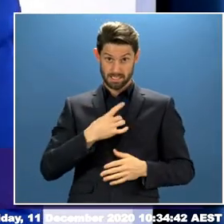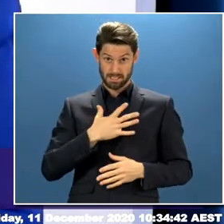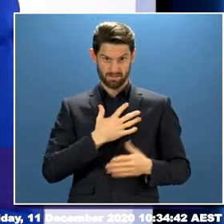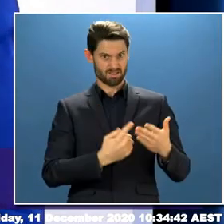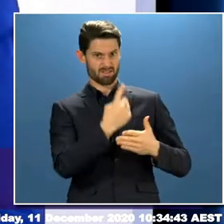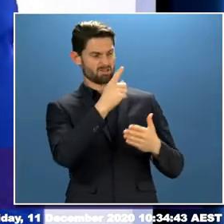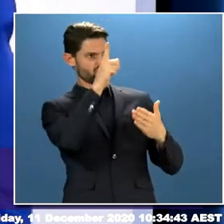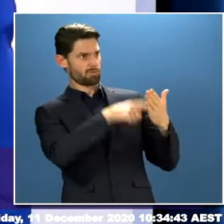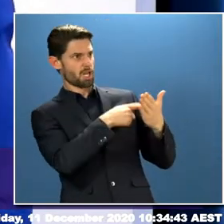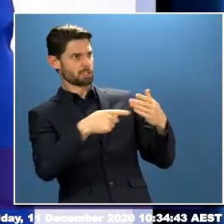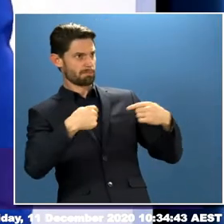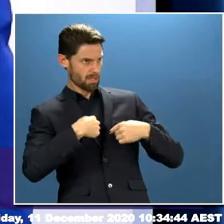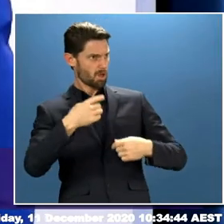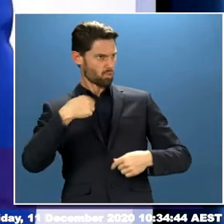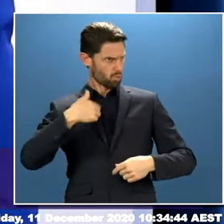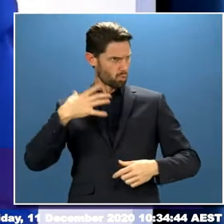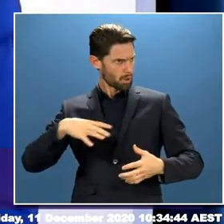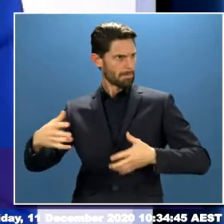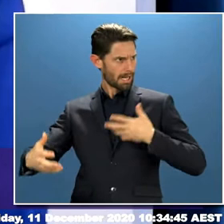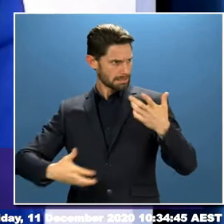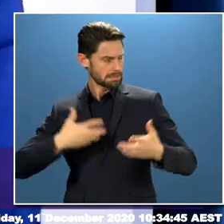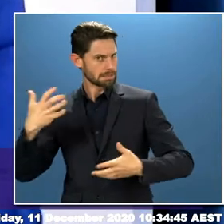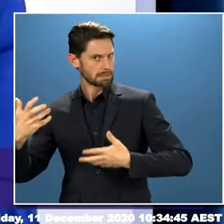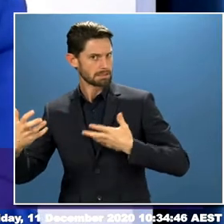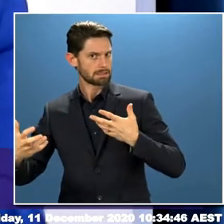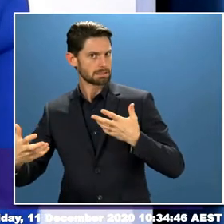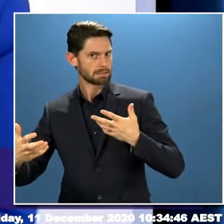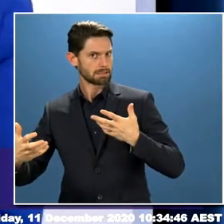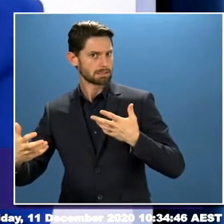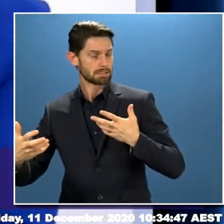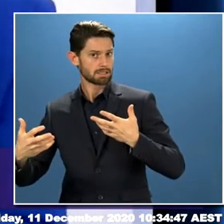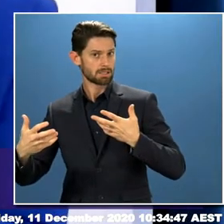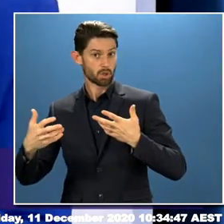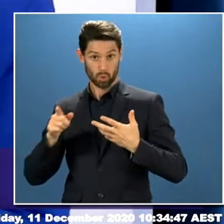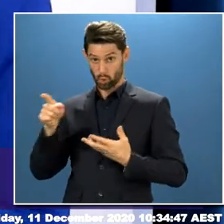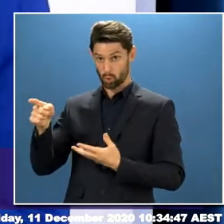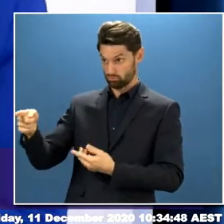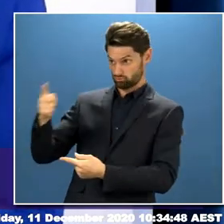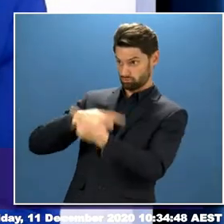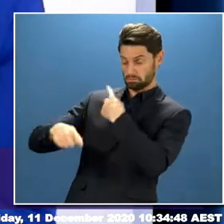take on a complaint", you've given us a very comprehensive overview of the